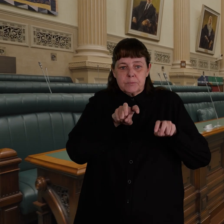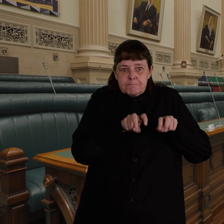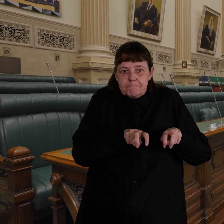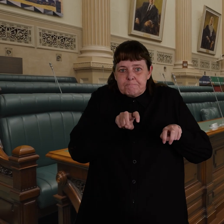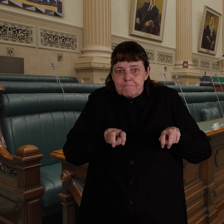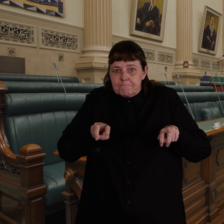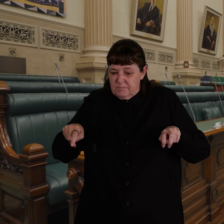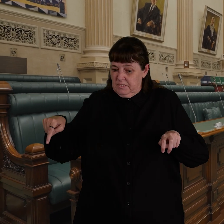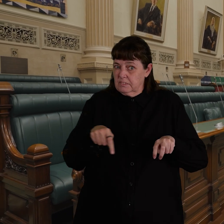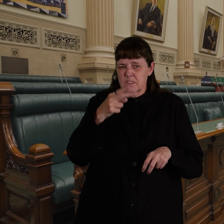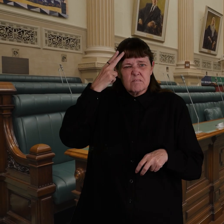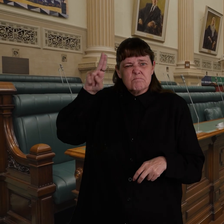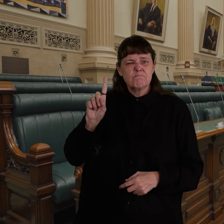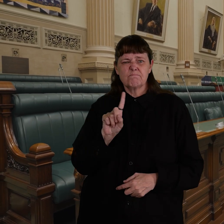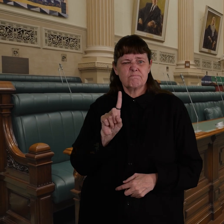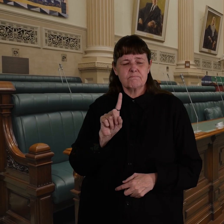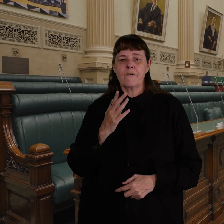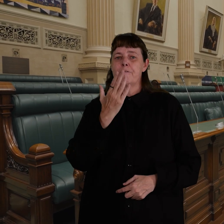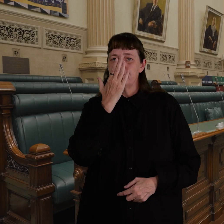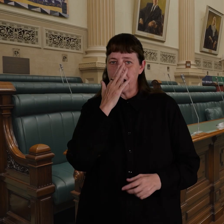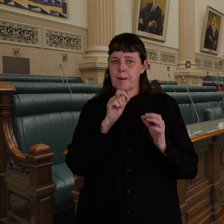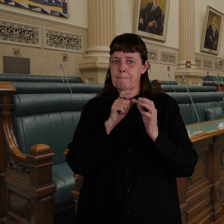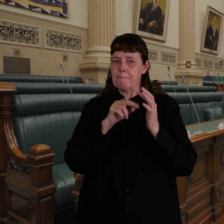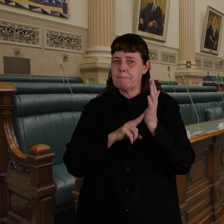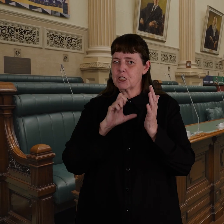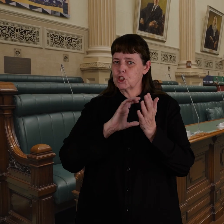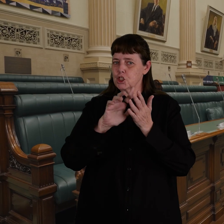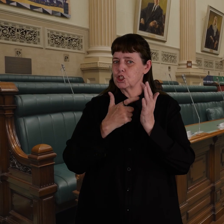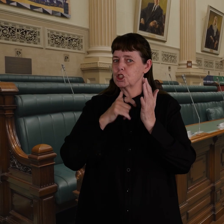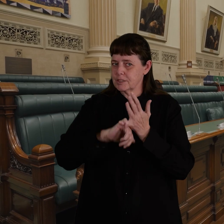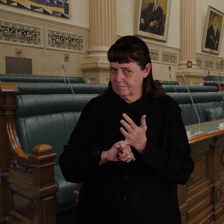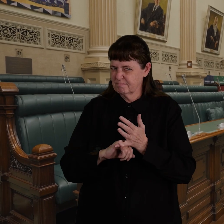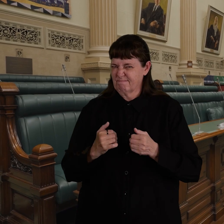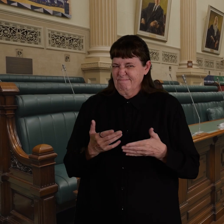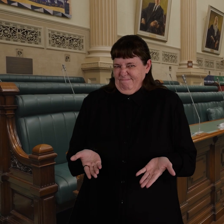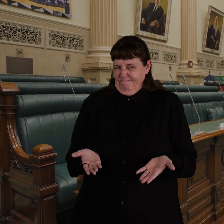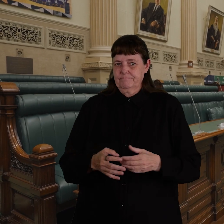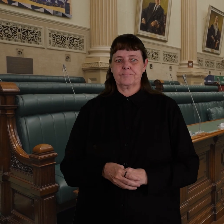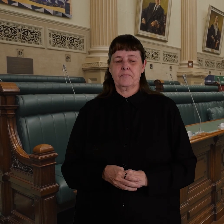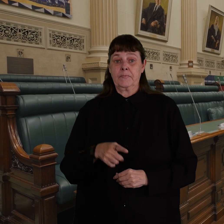in what we call an order of precedence, their seniority within the party. Right up the front